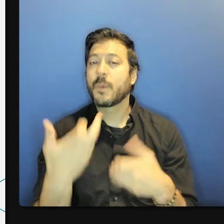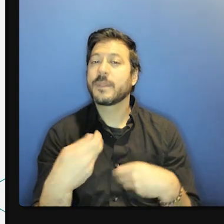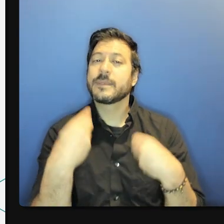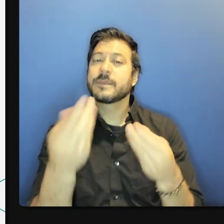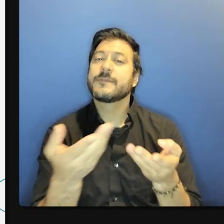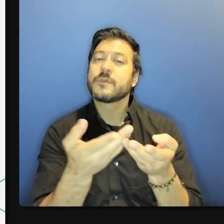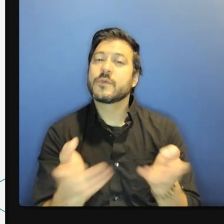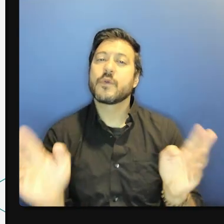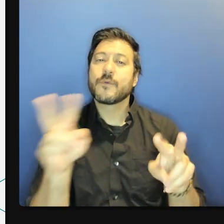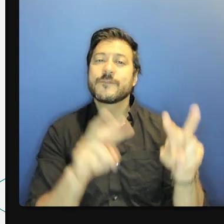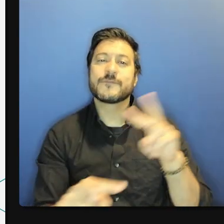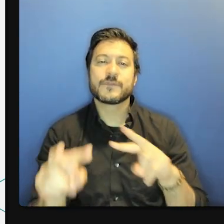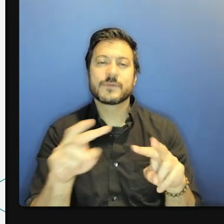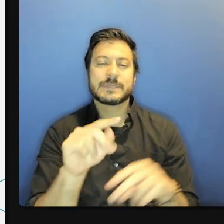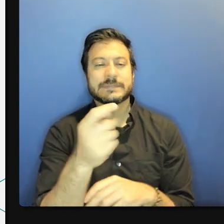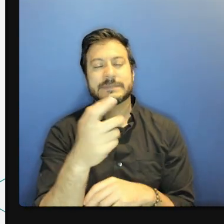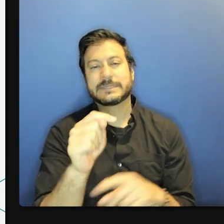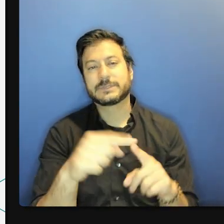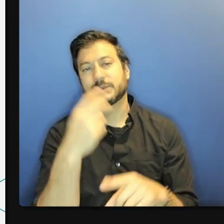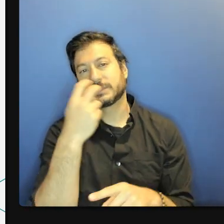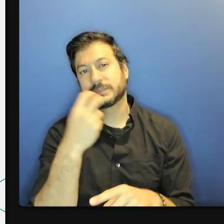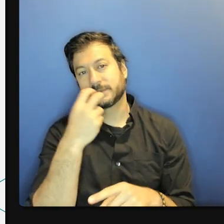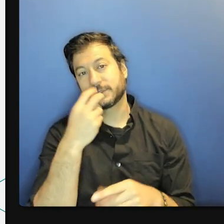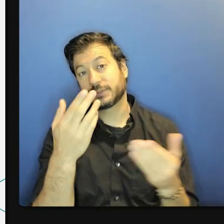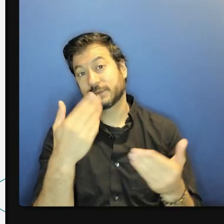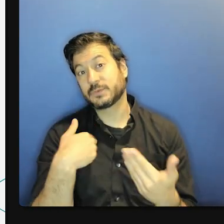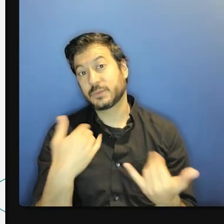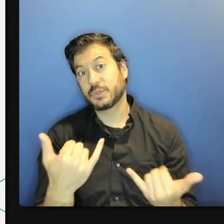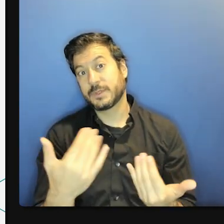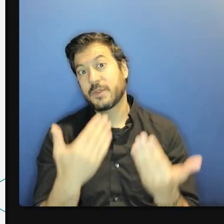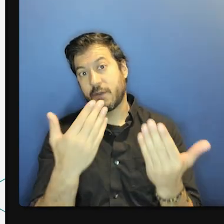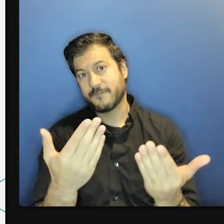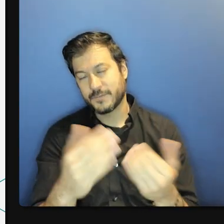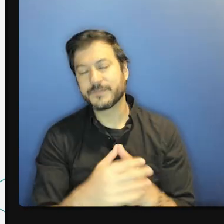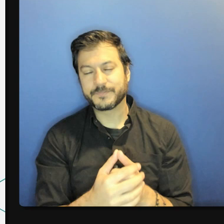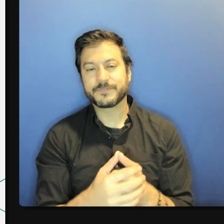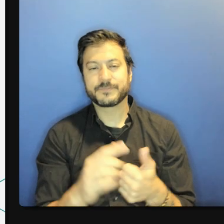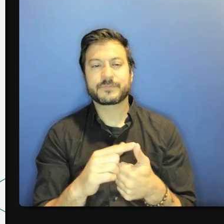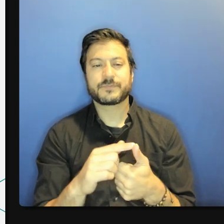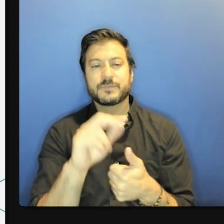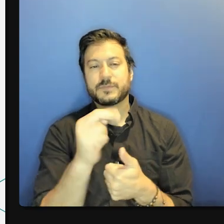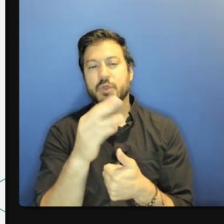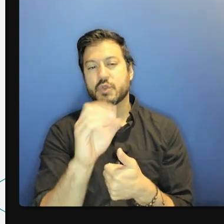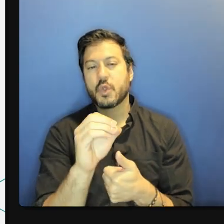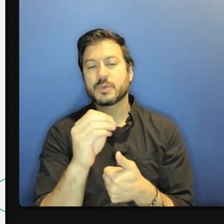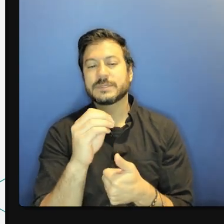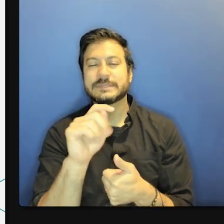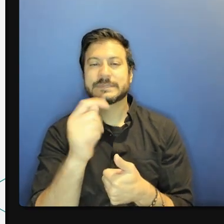I want to give you an overview of the text-to-speech services we currently offer. First, we offer neural text-to-speech.